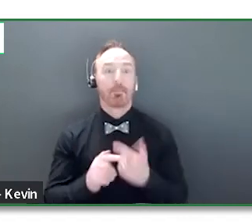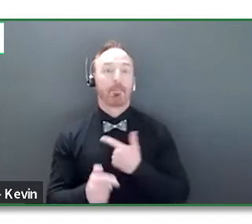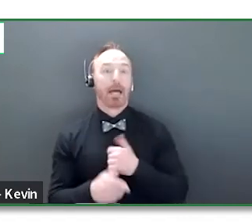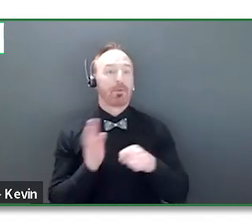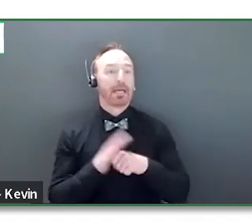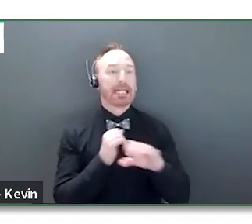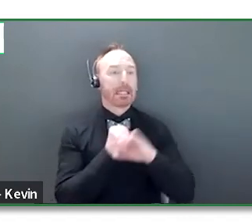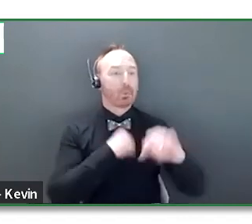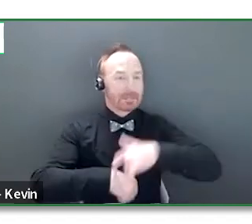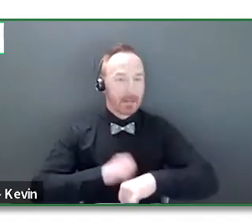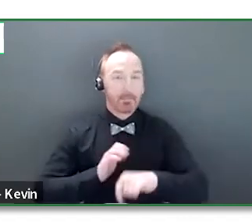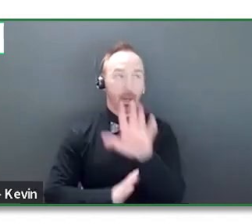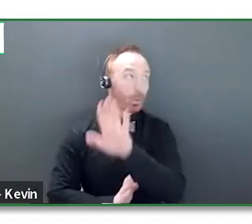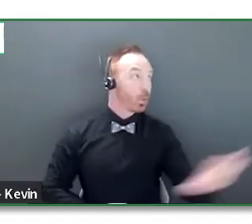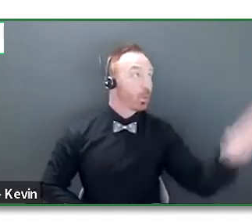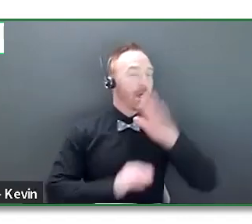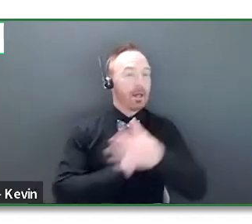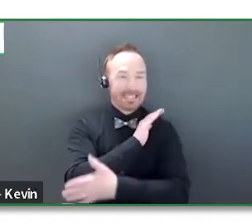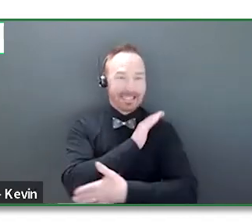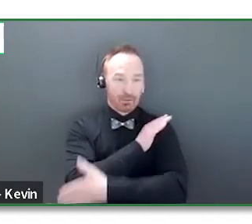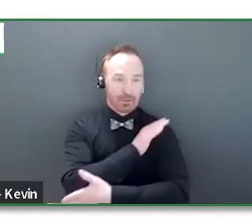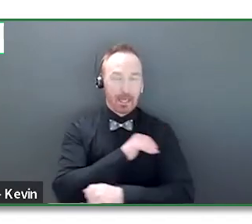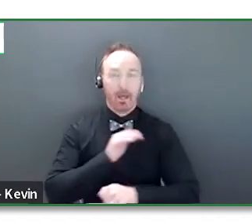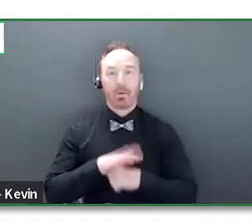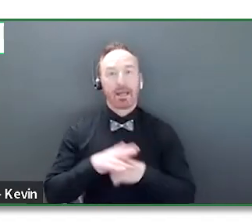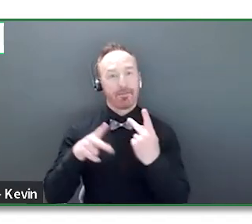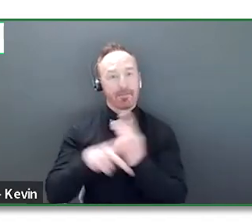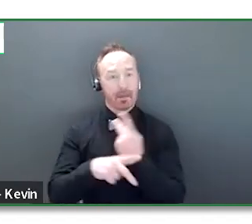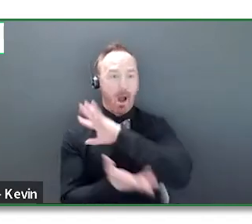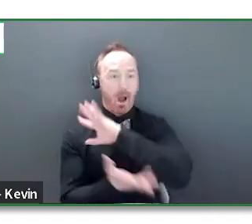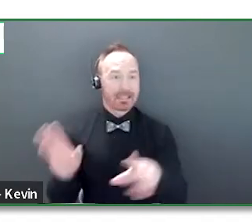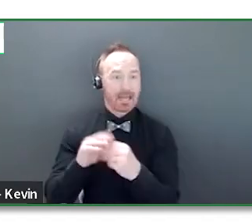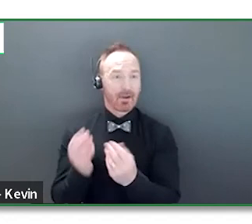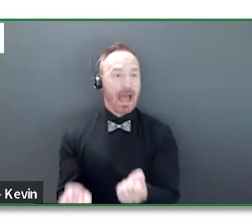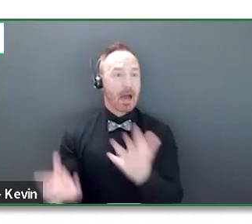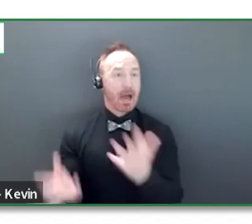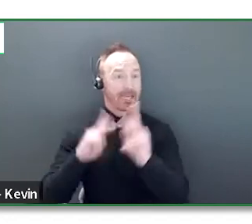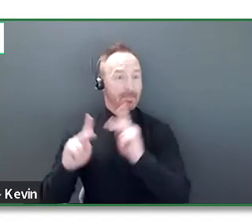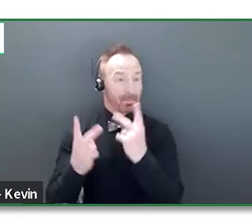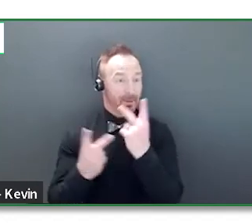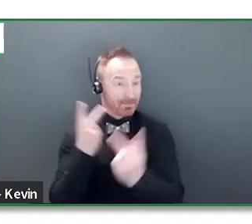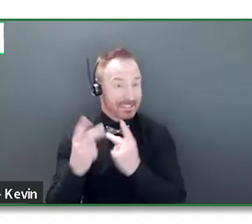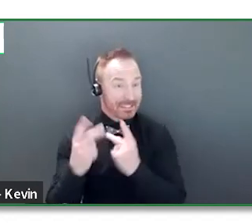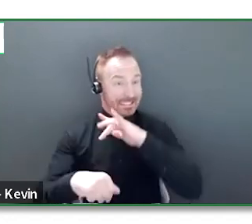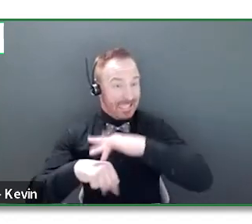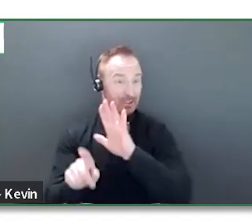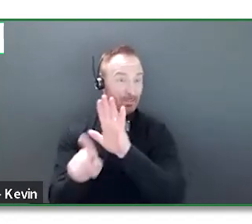necessarily by a number of visitors. No oh that's great to hear and yes I